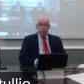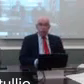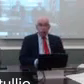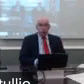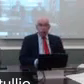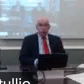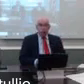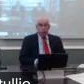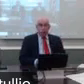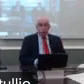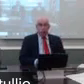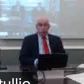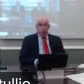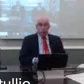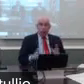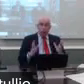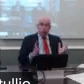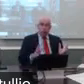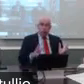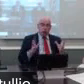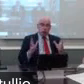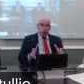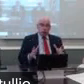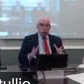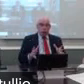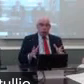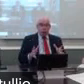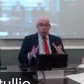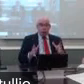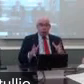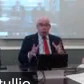The 2nd piece is that when you change to use the tool to stop the occupancy.